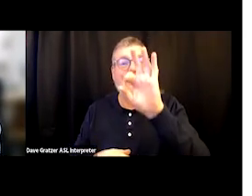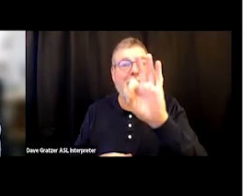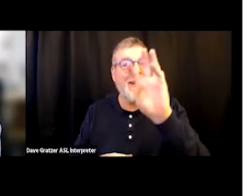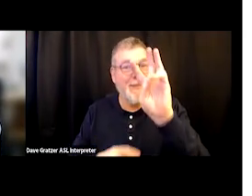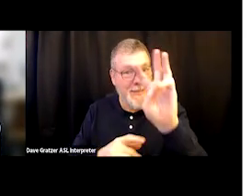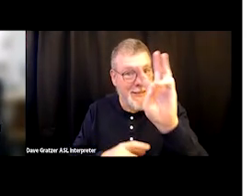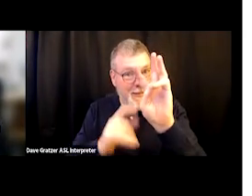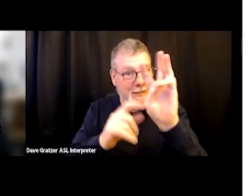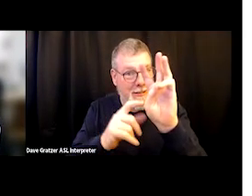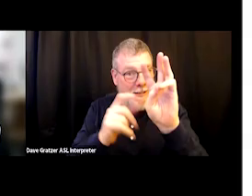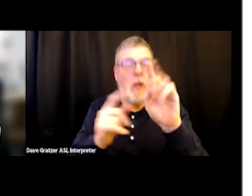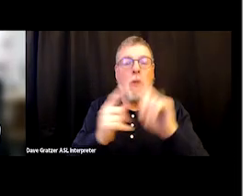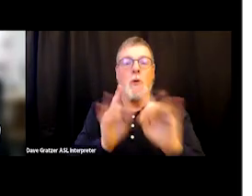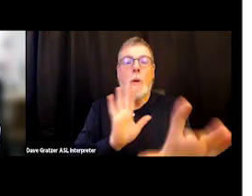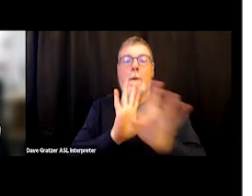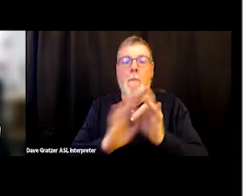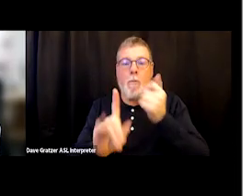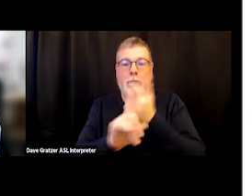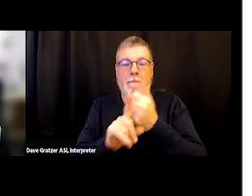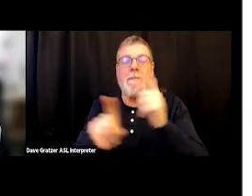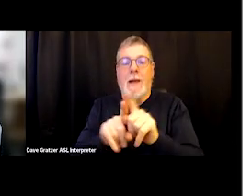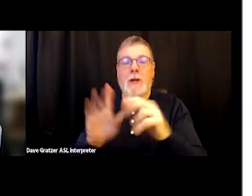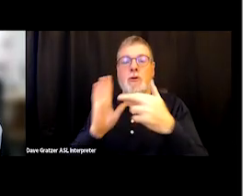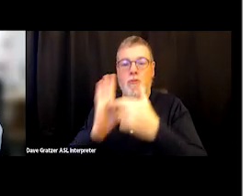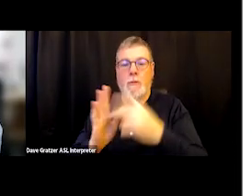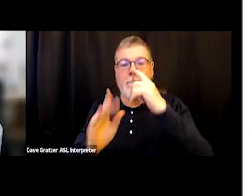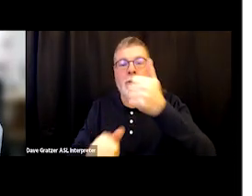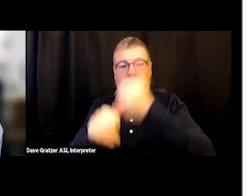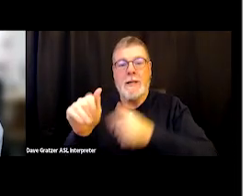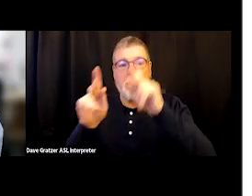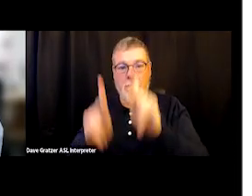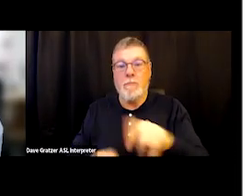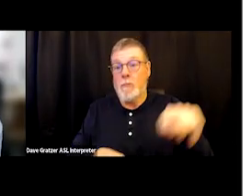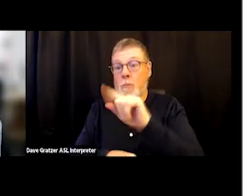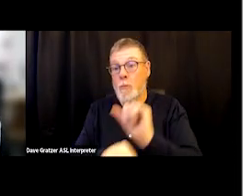to appoint yourself as a representative for each of the applicants you'll be working with.